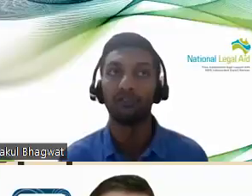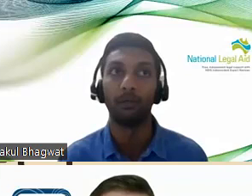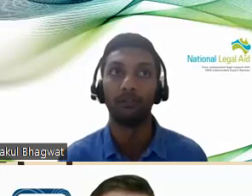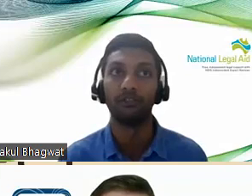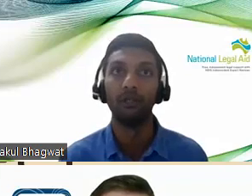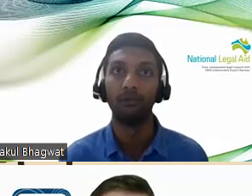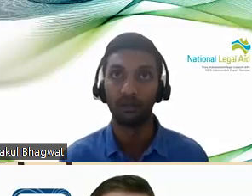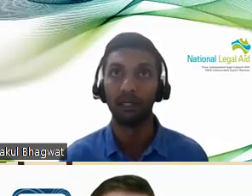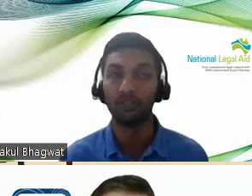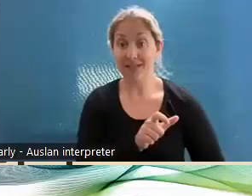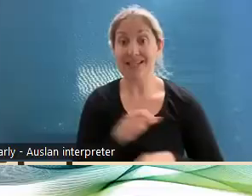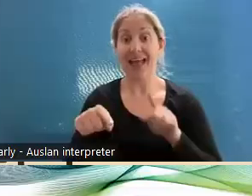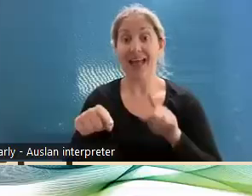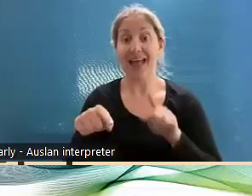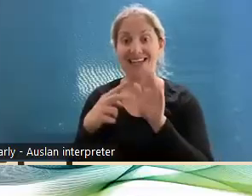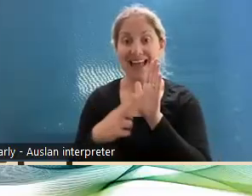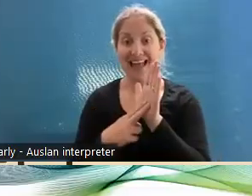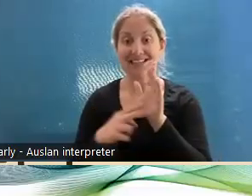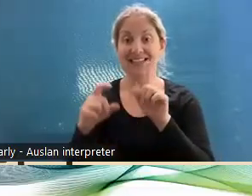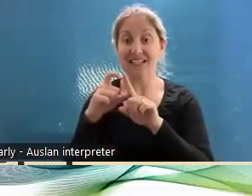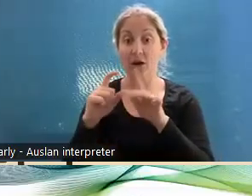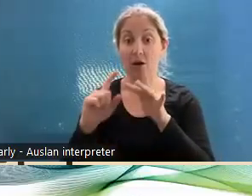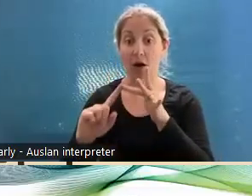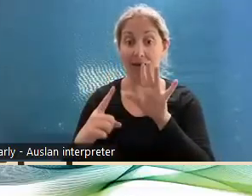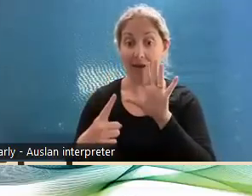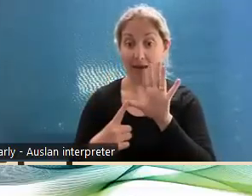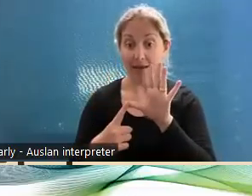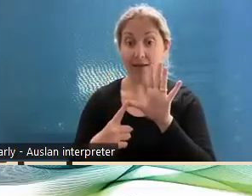Independent Expert’s recommendation, but the recommendation will not be provided to